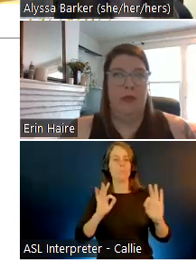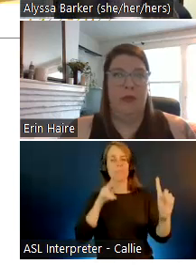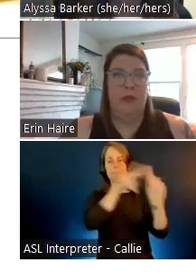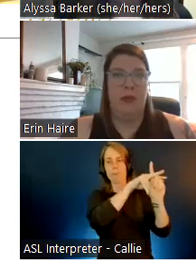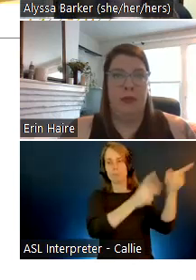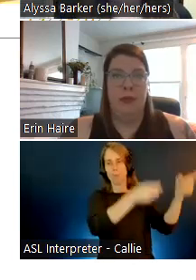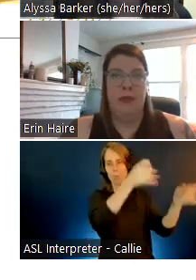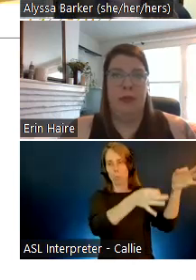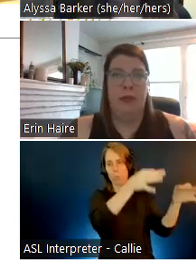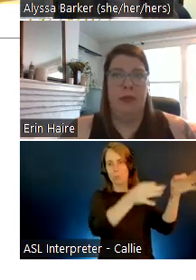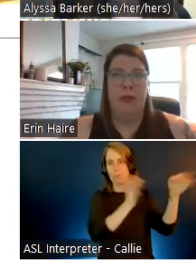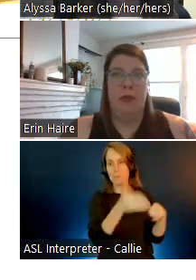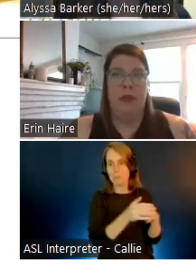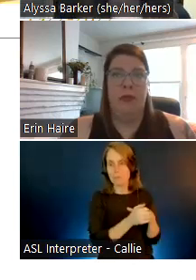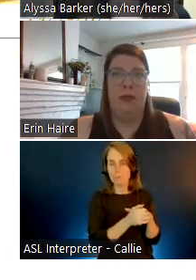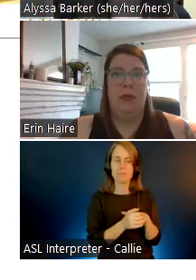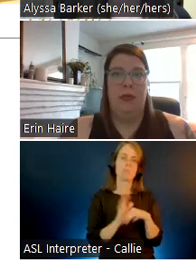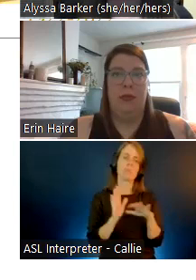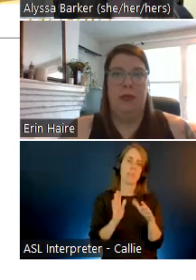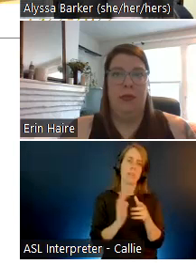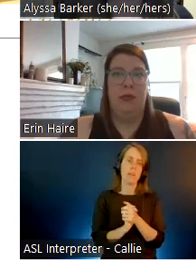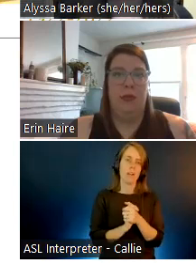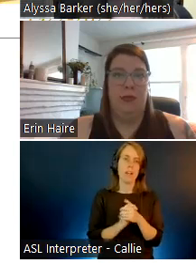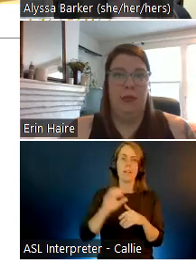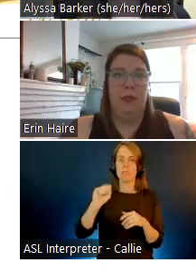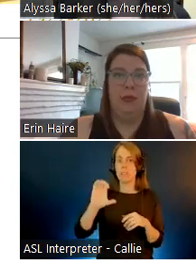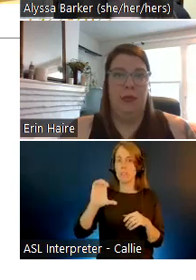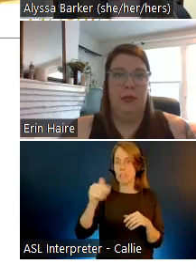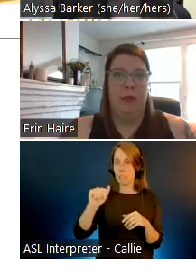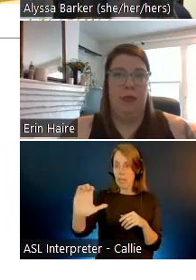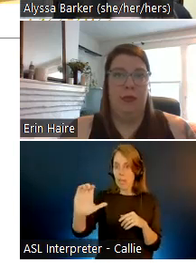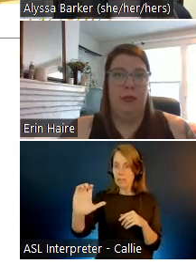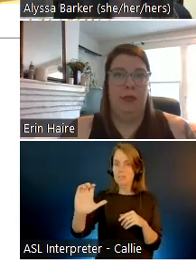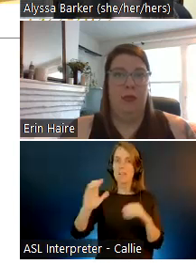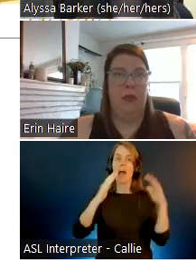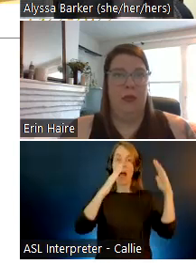now the human affairs commission in our housing department works with HUD people sometimes call